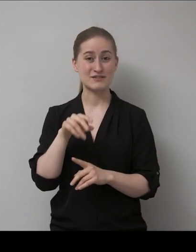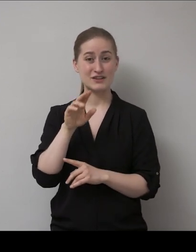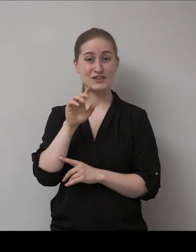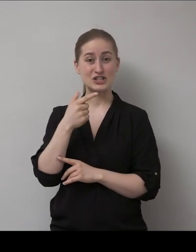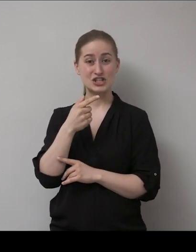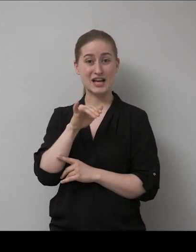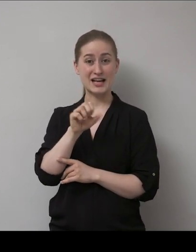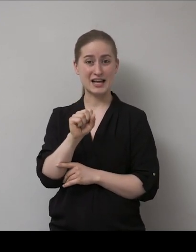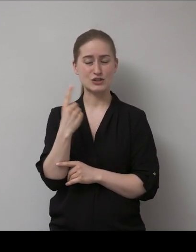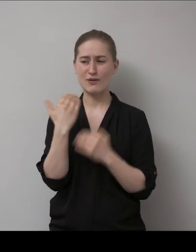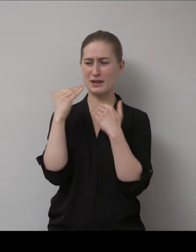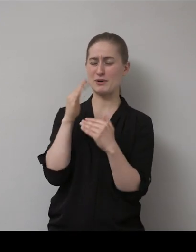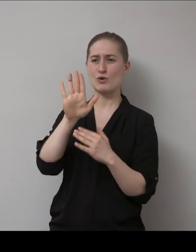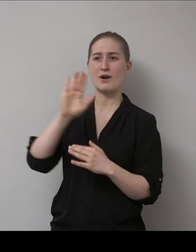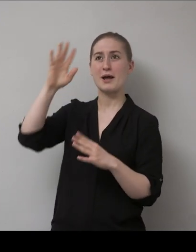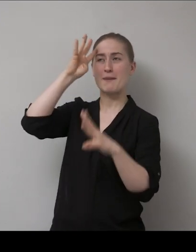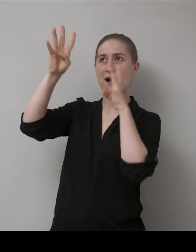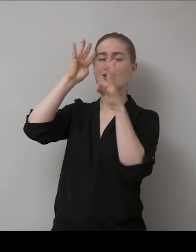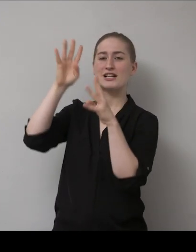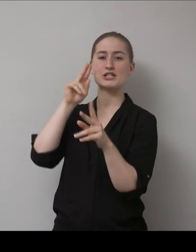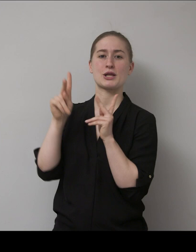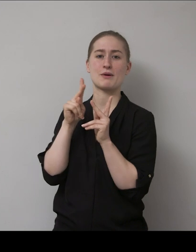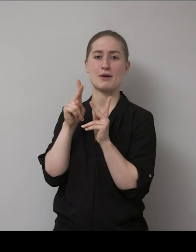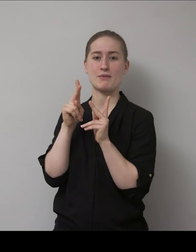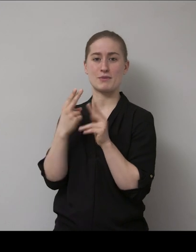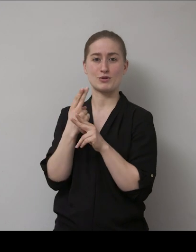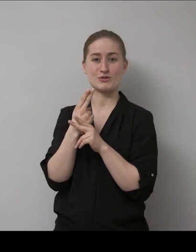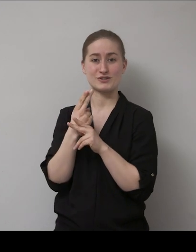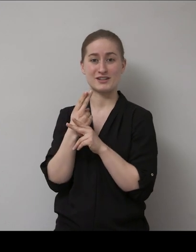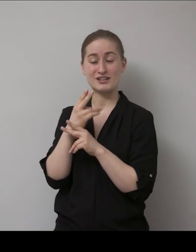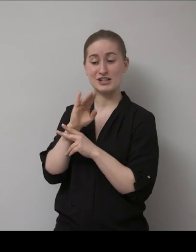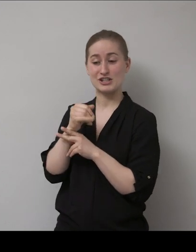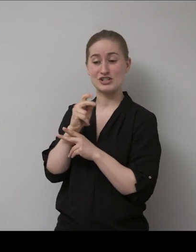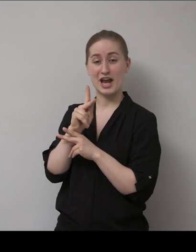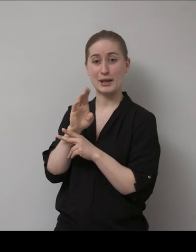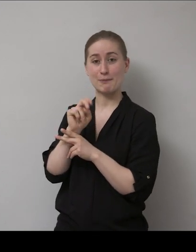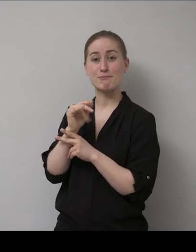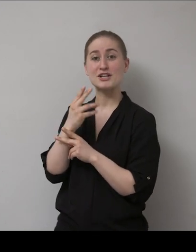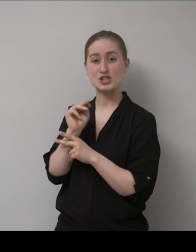"only by the imaginations of those who use it." Jack Dangermond said that. Congratulations, class.